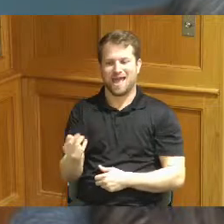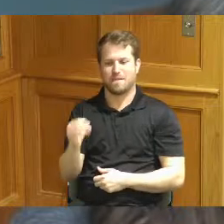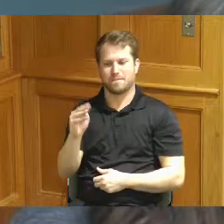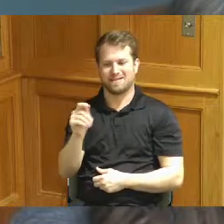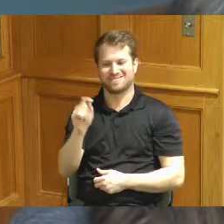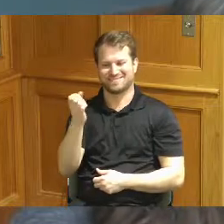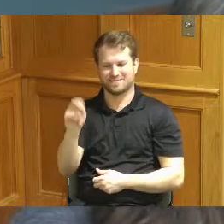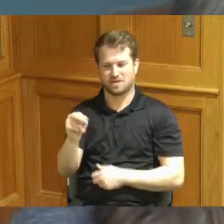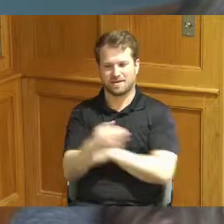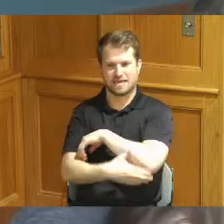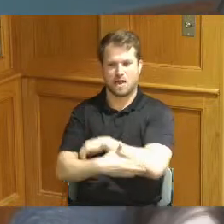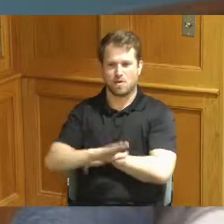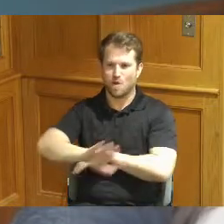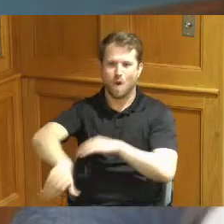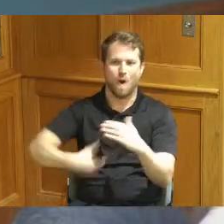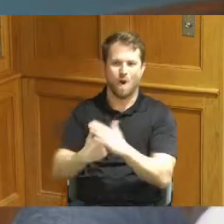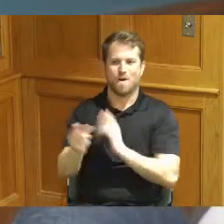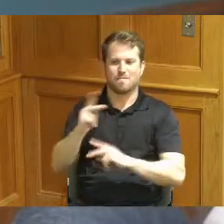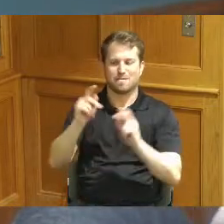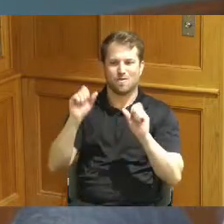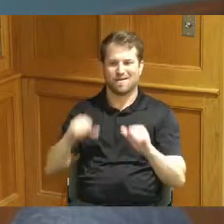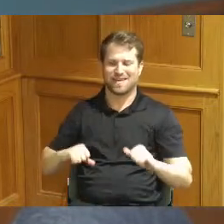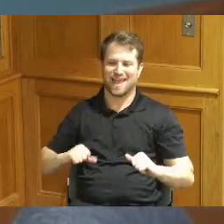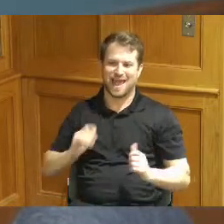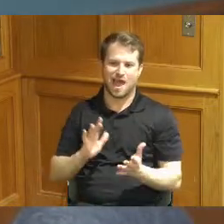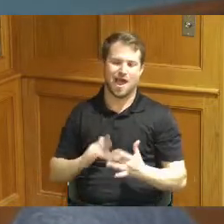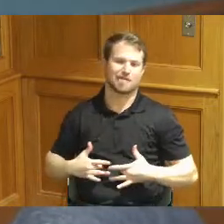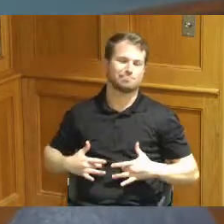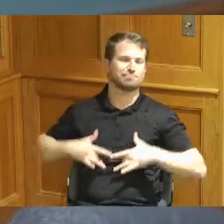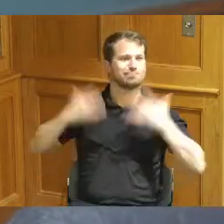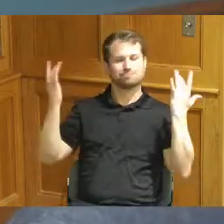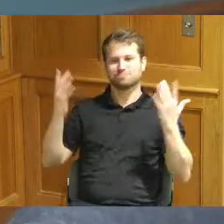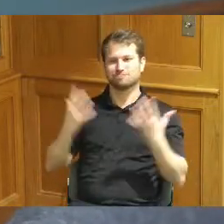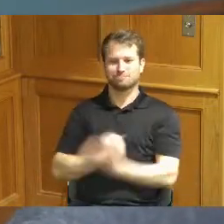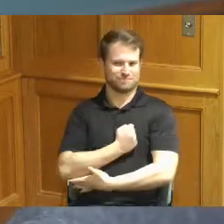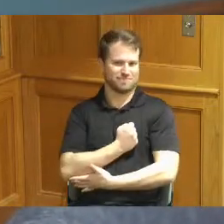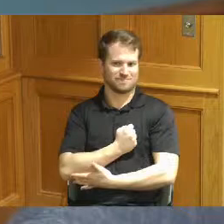are taking the prosperity of the county so thank you for the work that you're doing